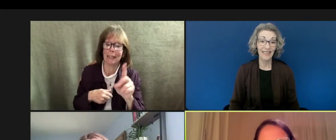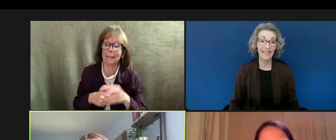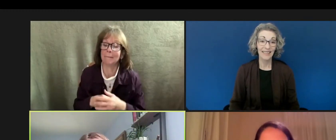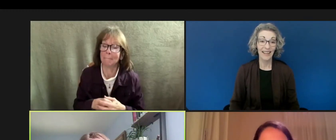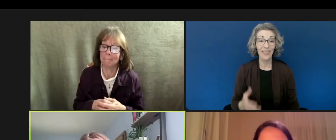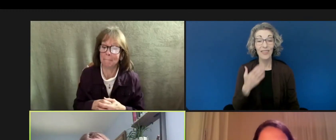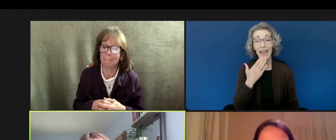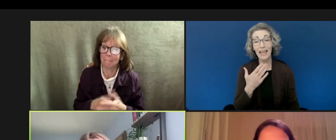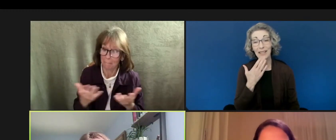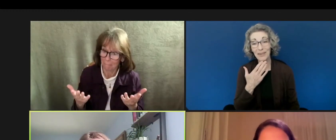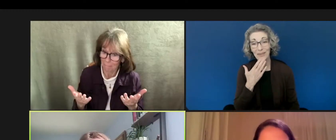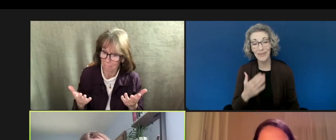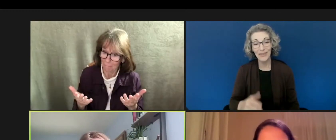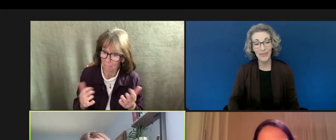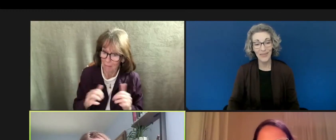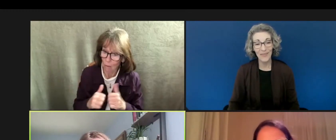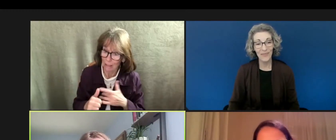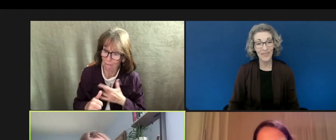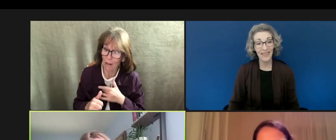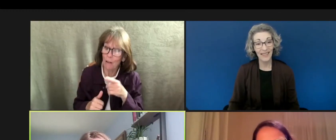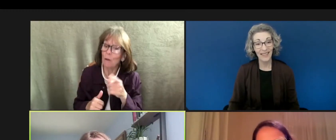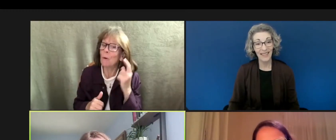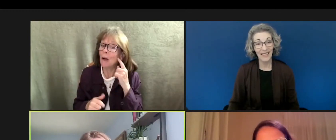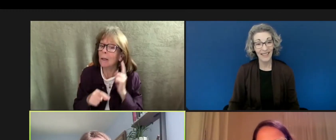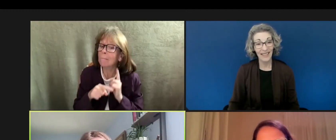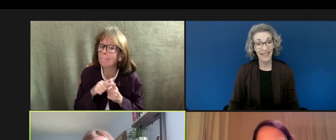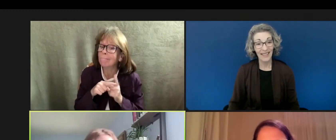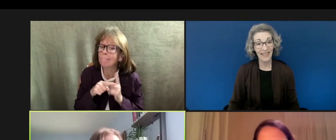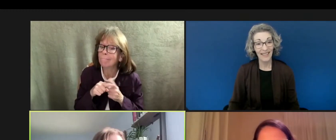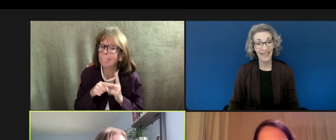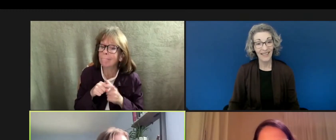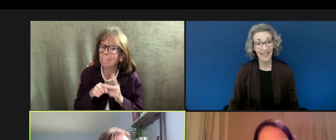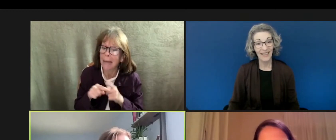Yeah, how is it to hear all this? How is it to hear those words?